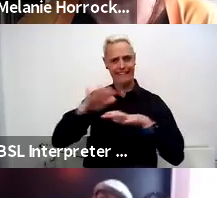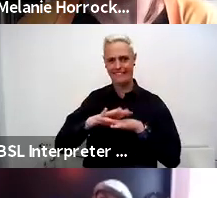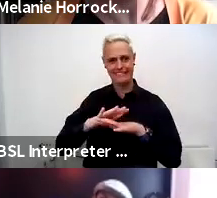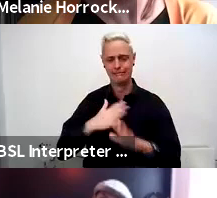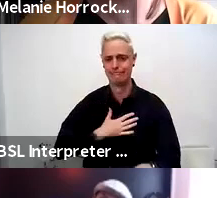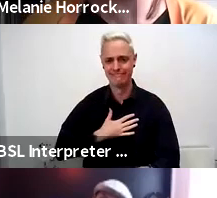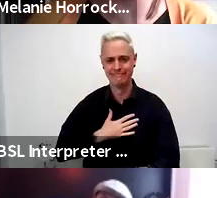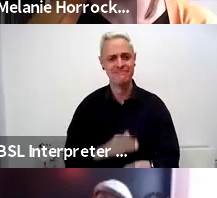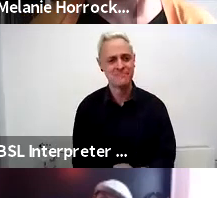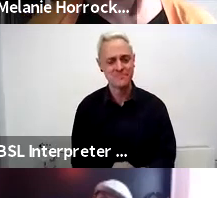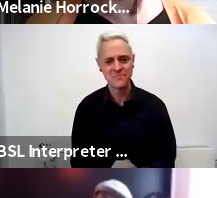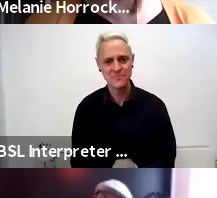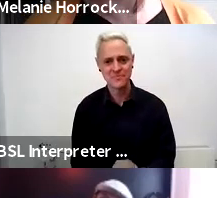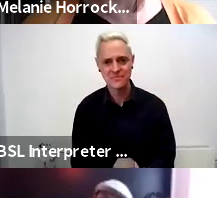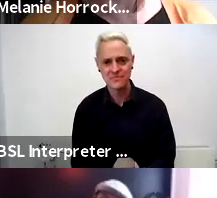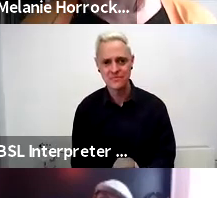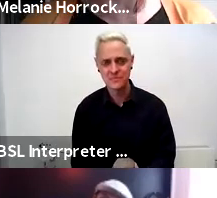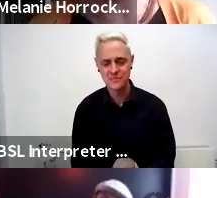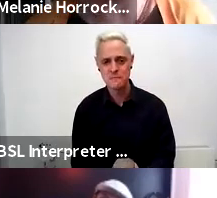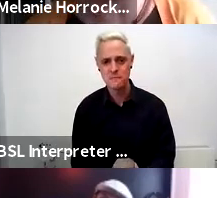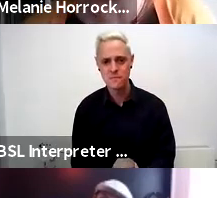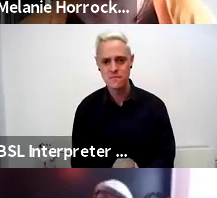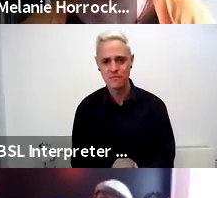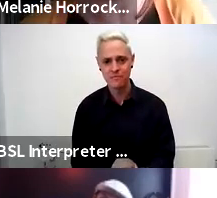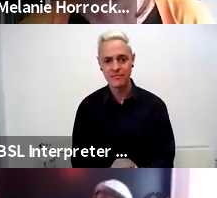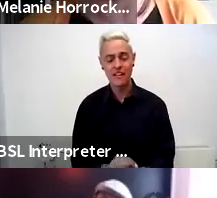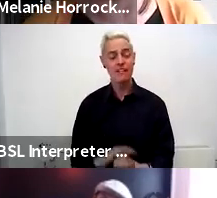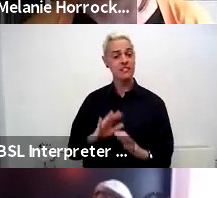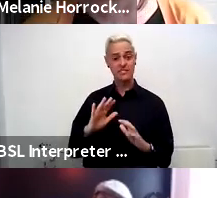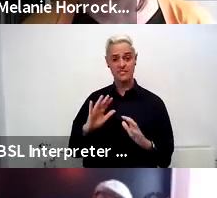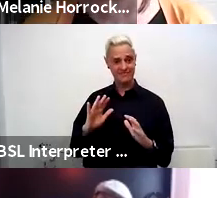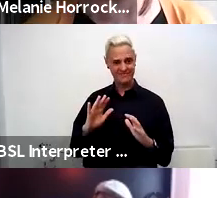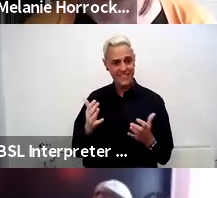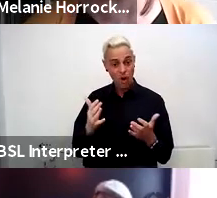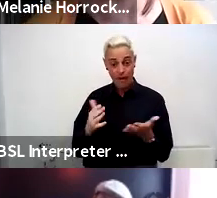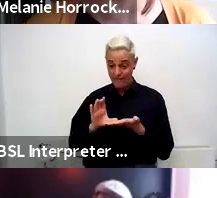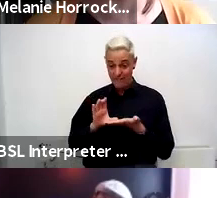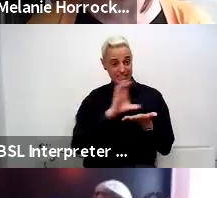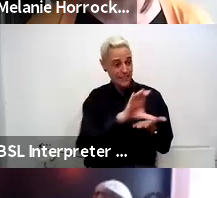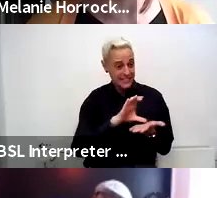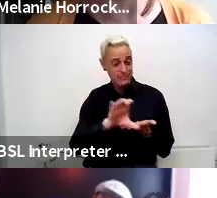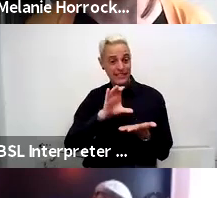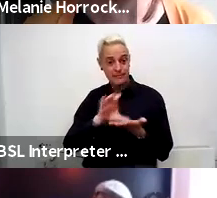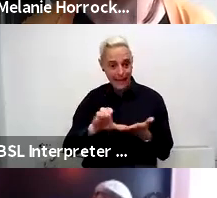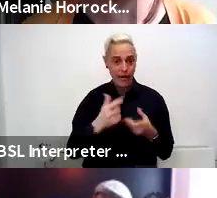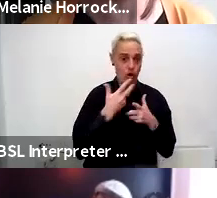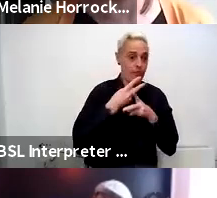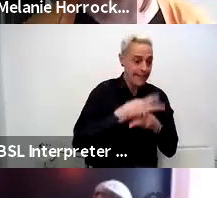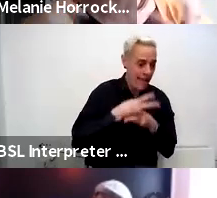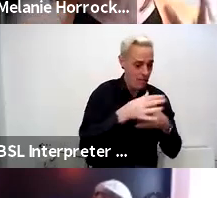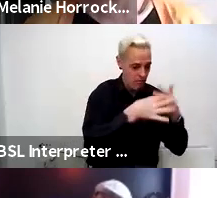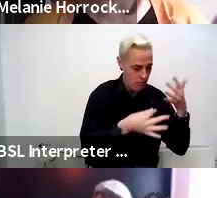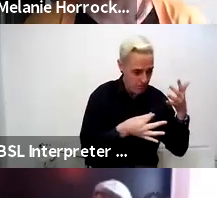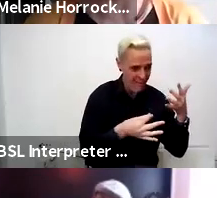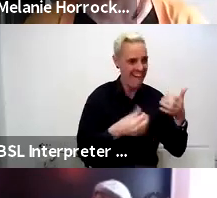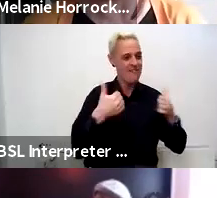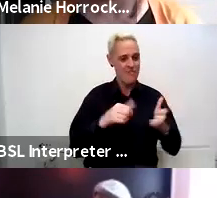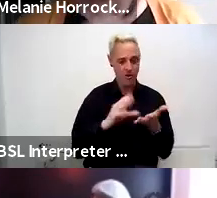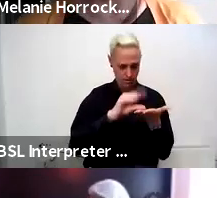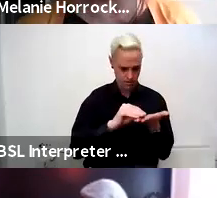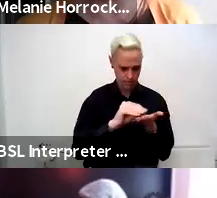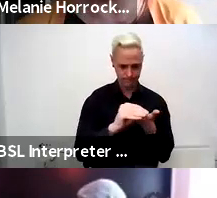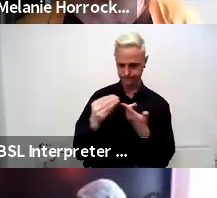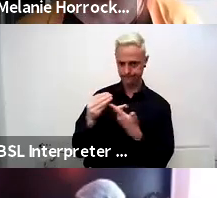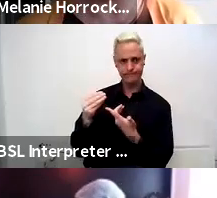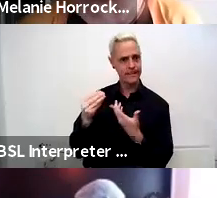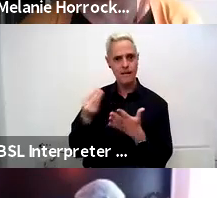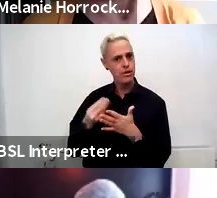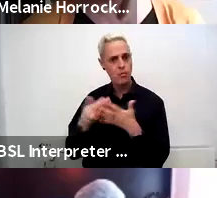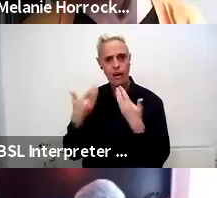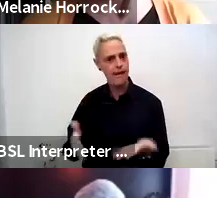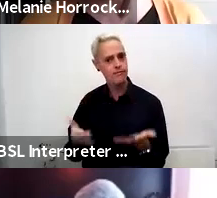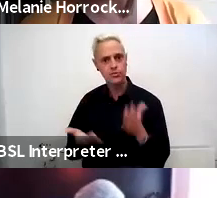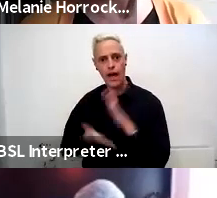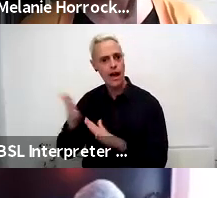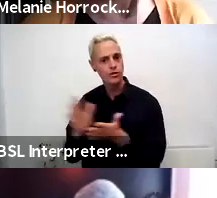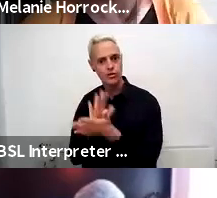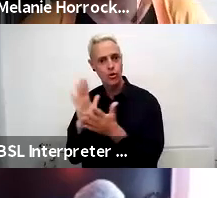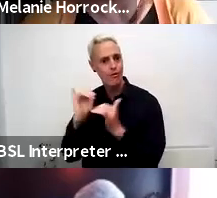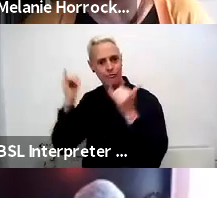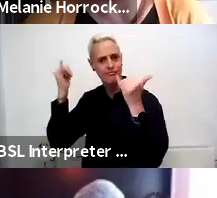any ability to have money left to do the fun things and to do the things that they want to do with their friends and to go out and enjoy life so that has got to be really key consideration.